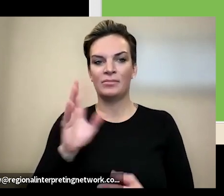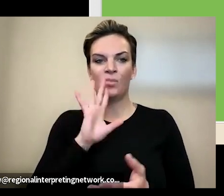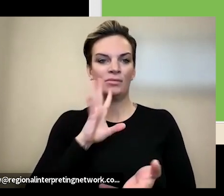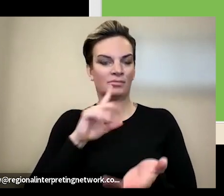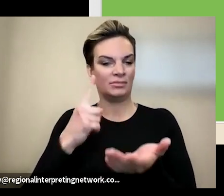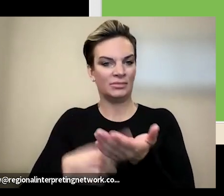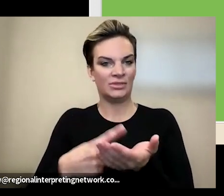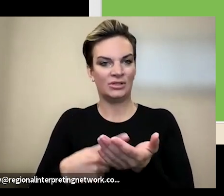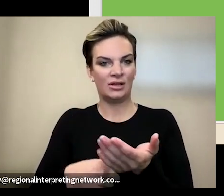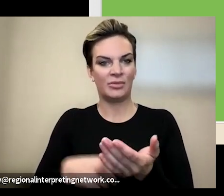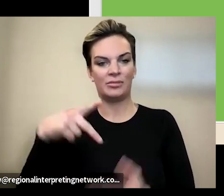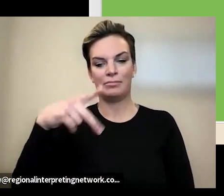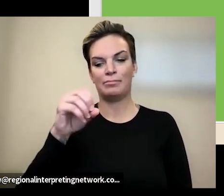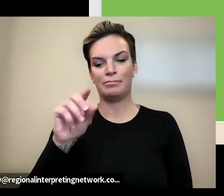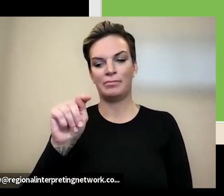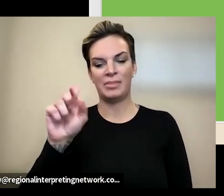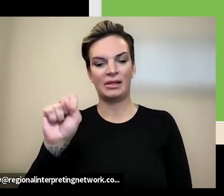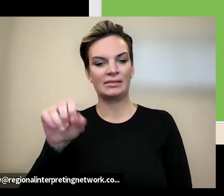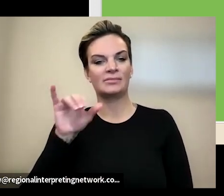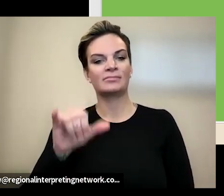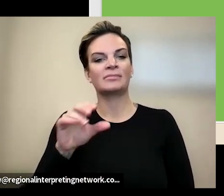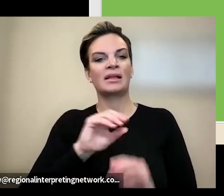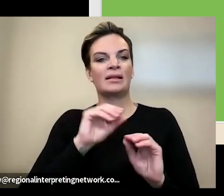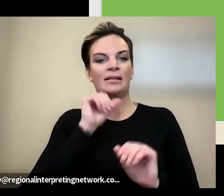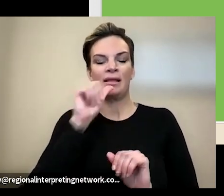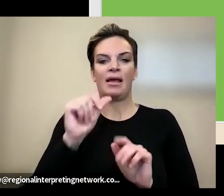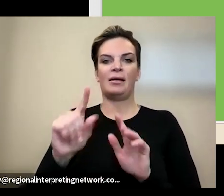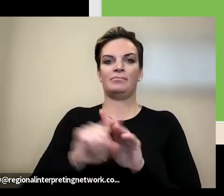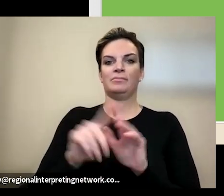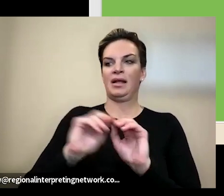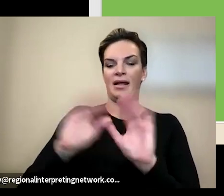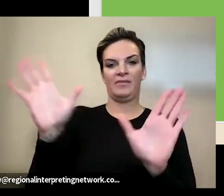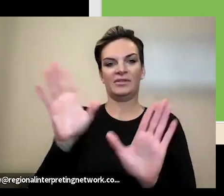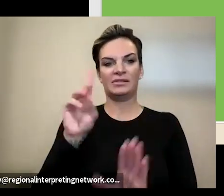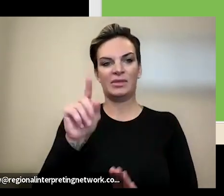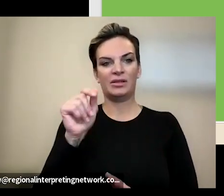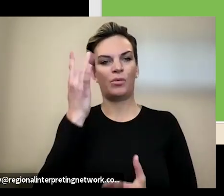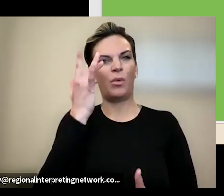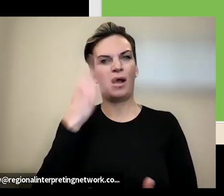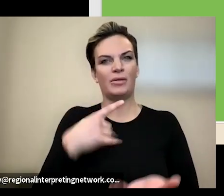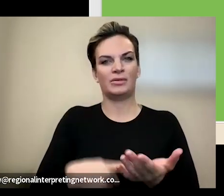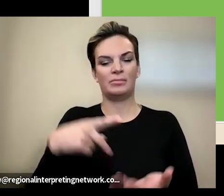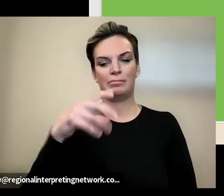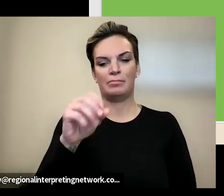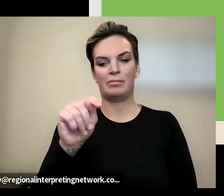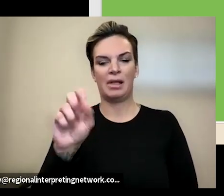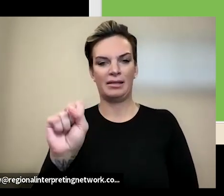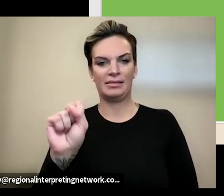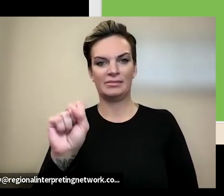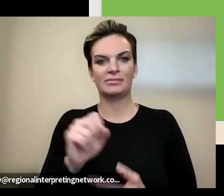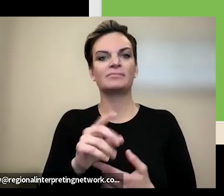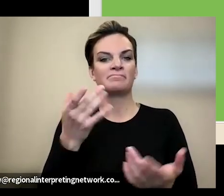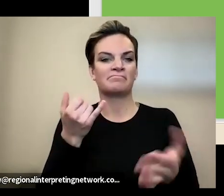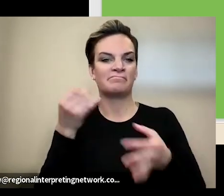non-parent disabilities and why are we talking about POTS. Devon, next slide